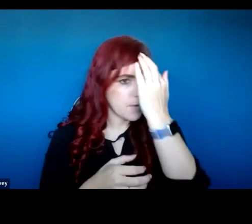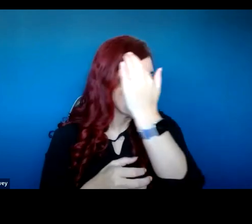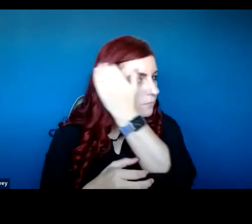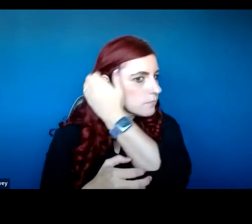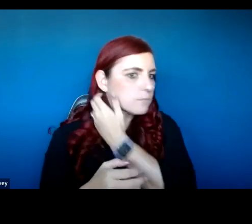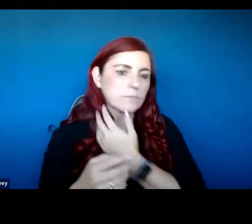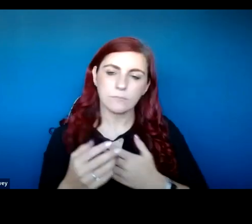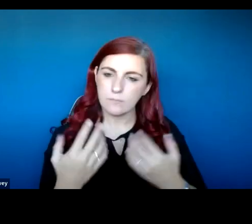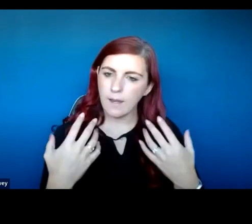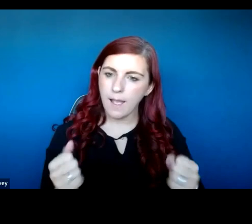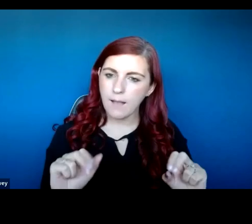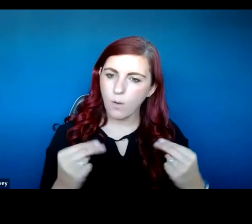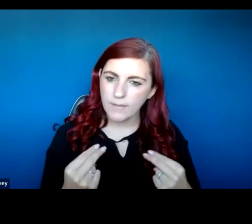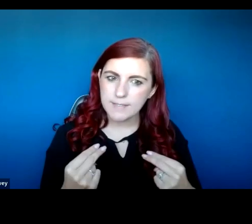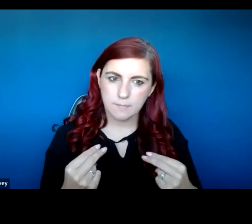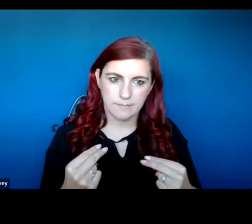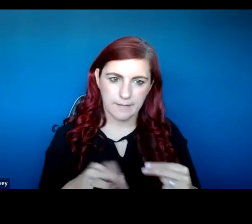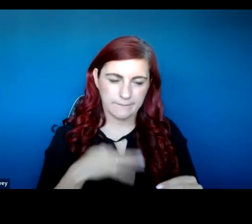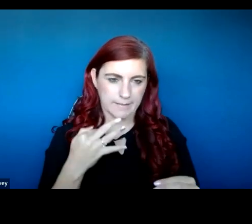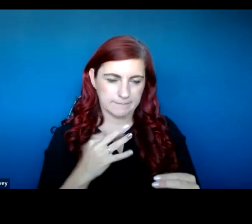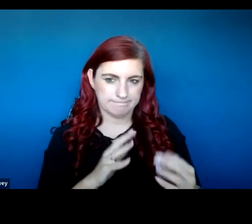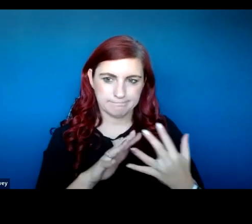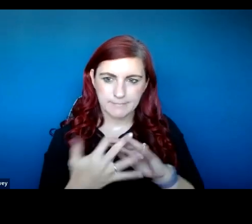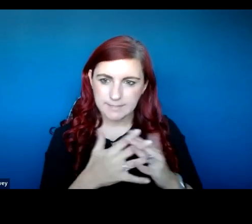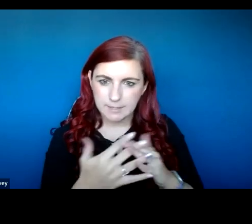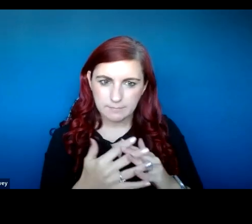"I am autistic and find socialising very difficult."